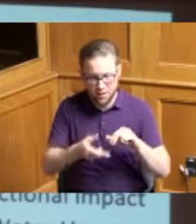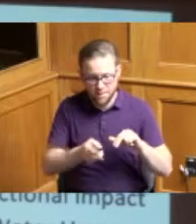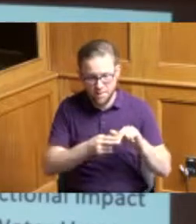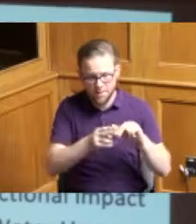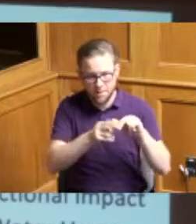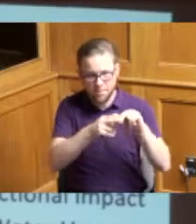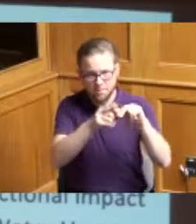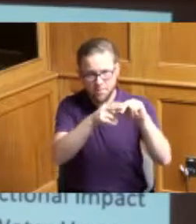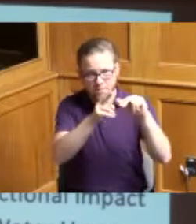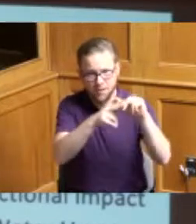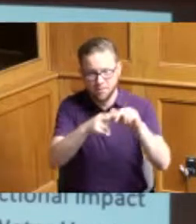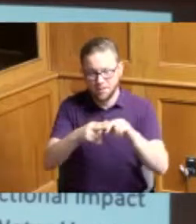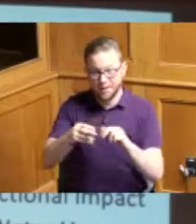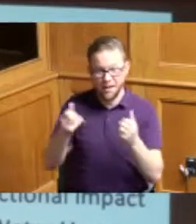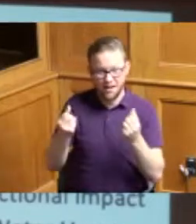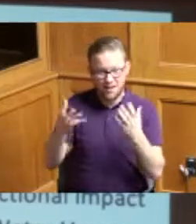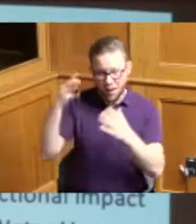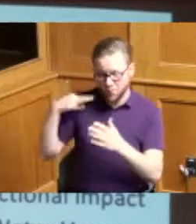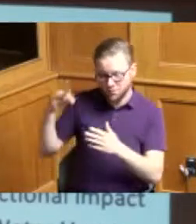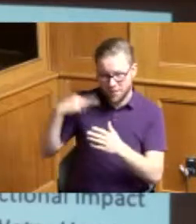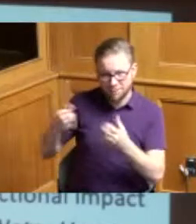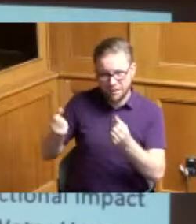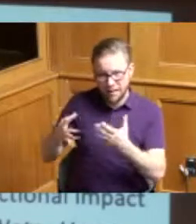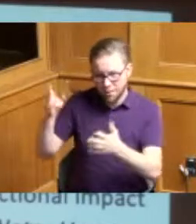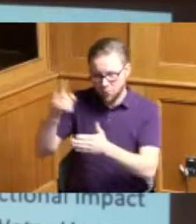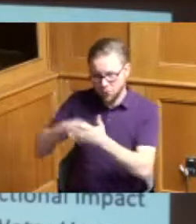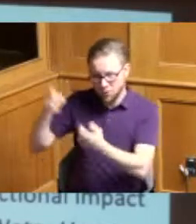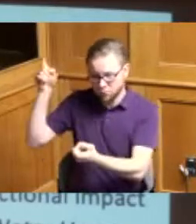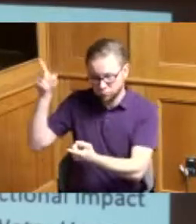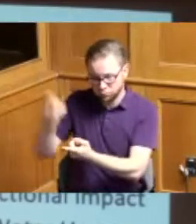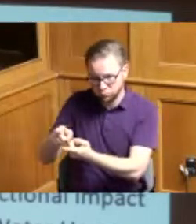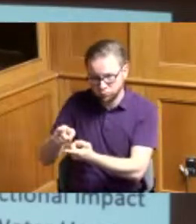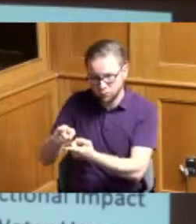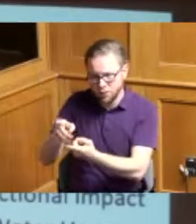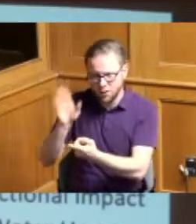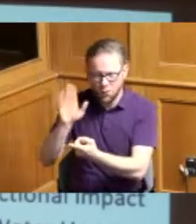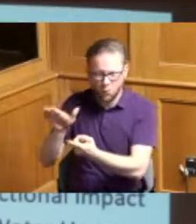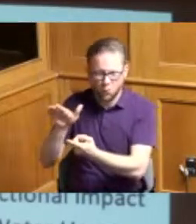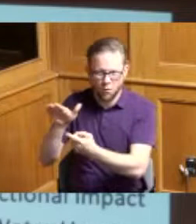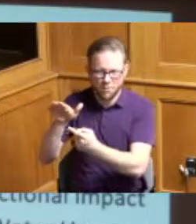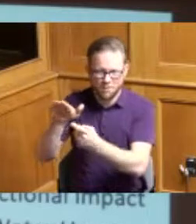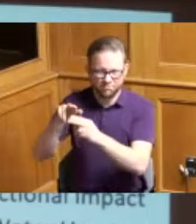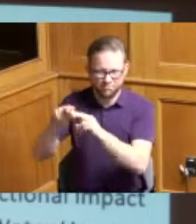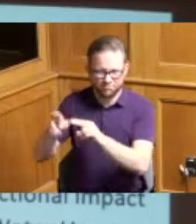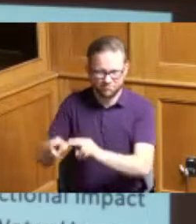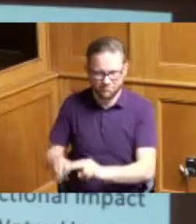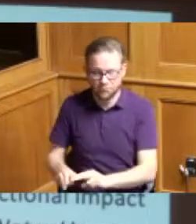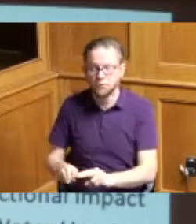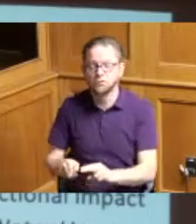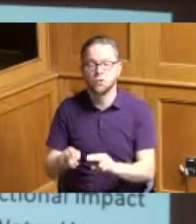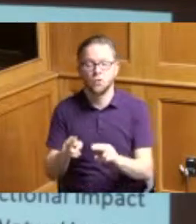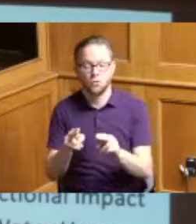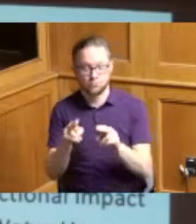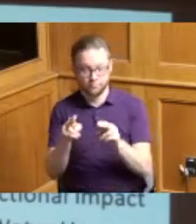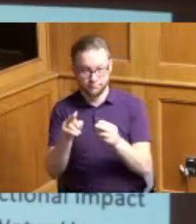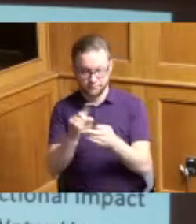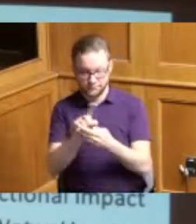is going to decrease but for a customer that's got a particular meter size in a previous area